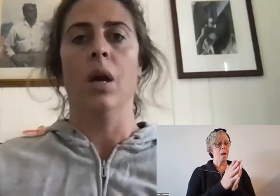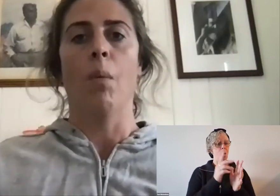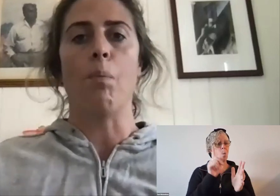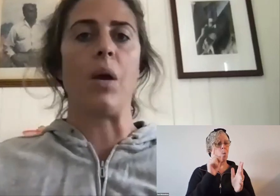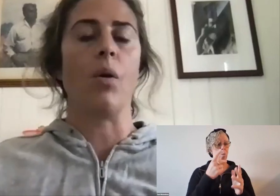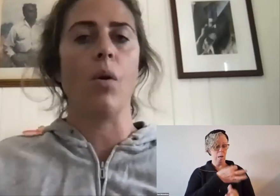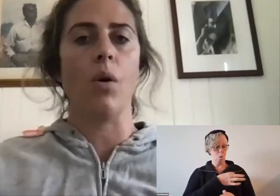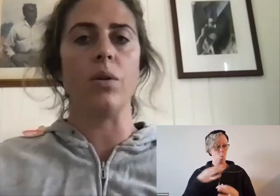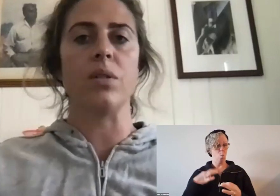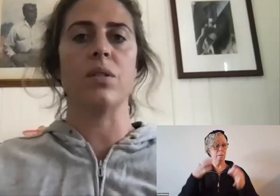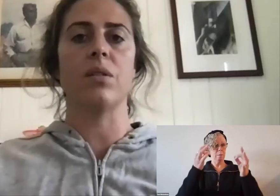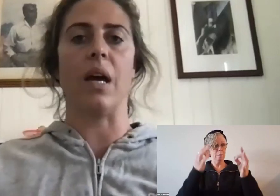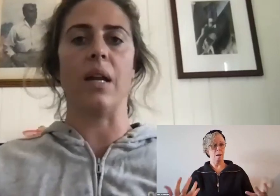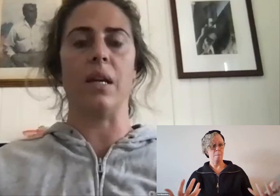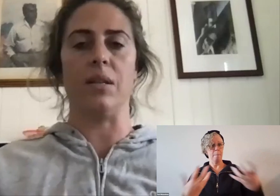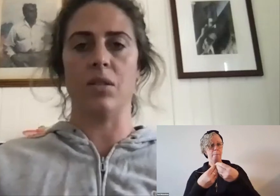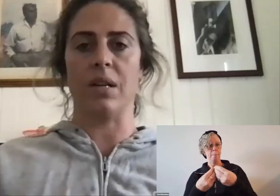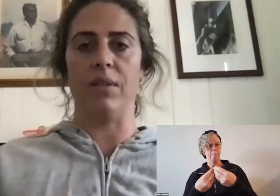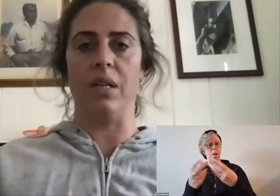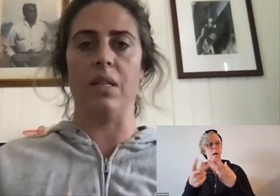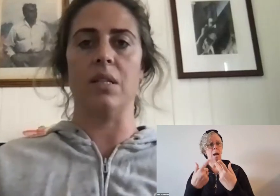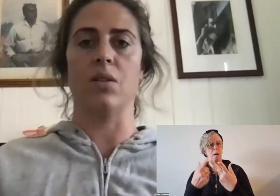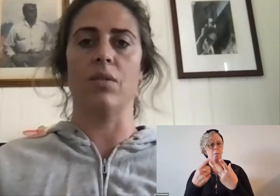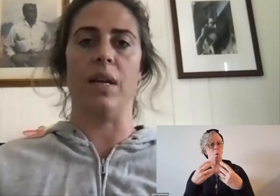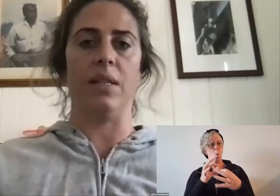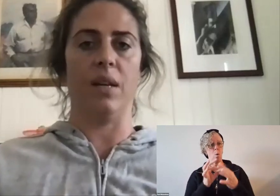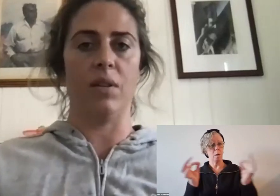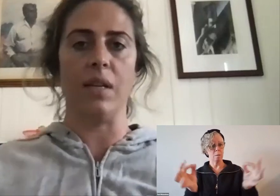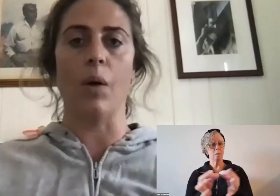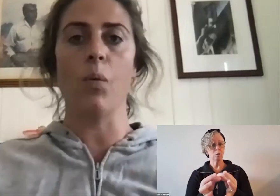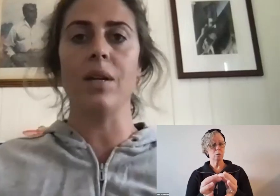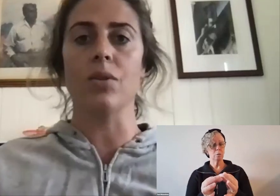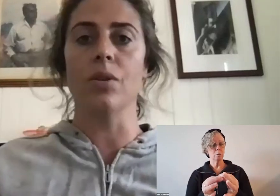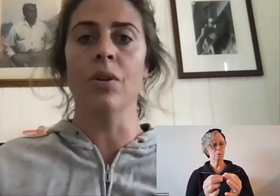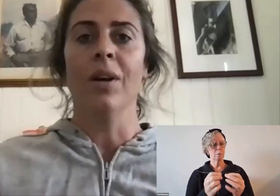because that Indigenous governance is an overlay to everything that we do.